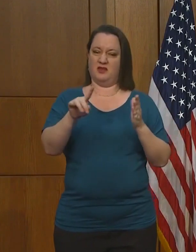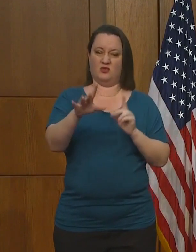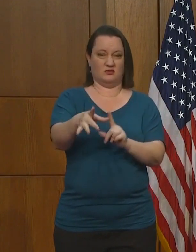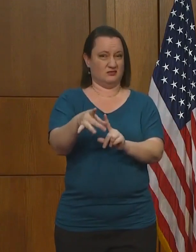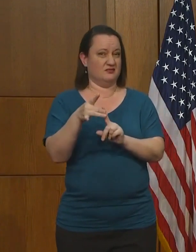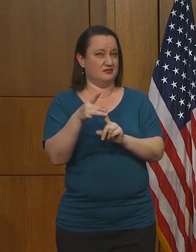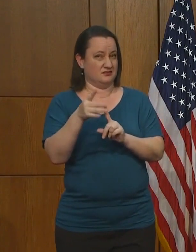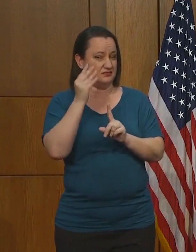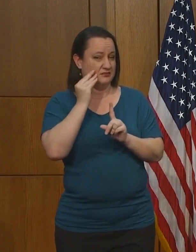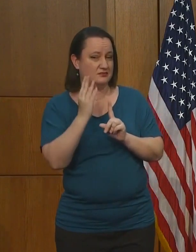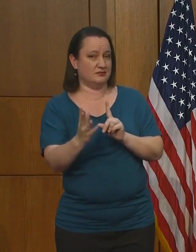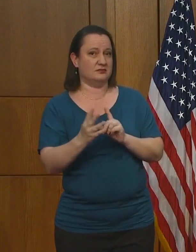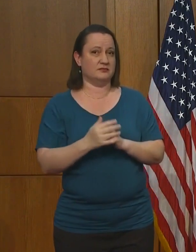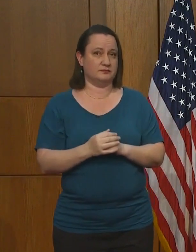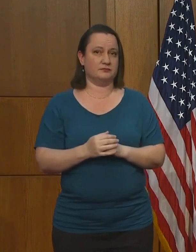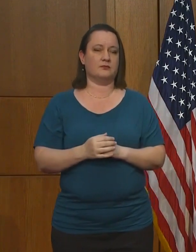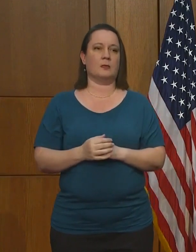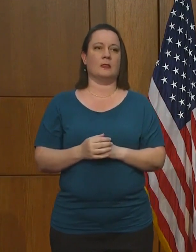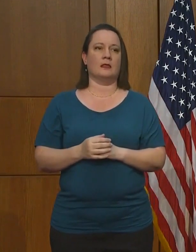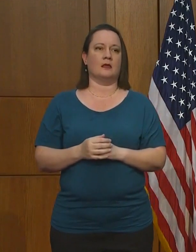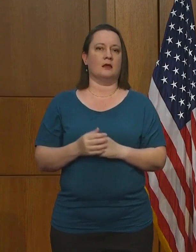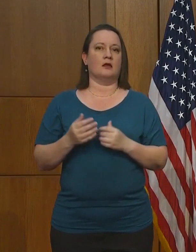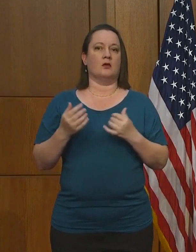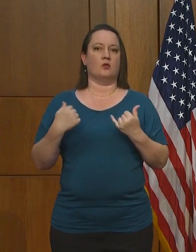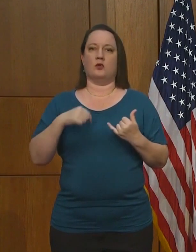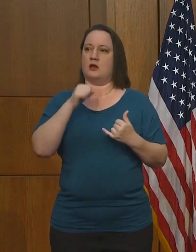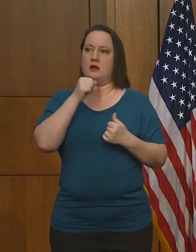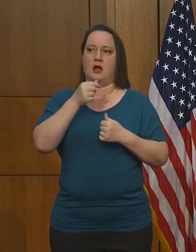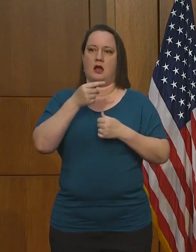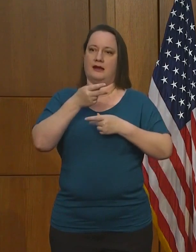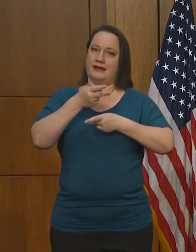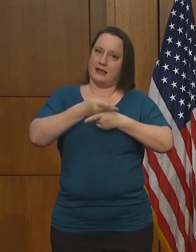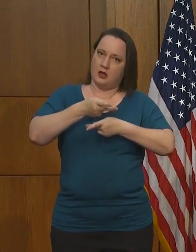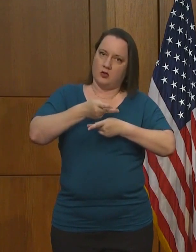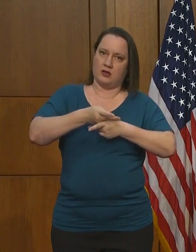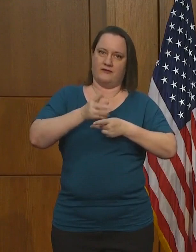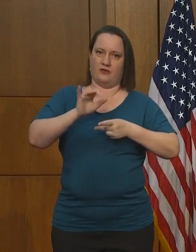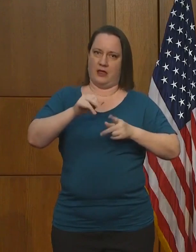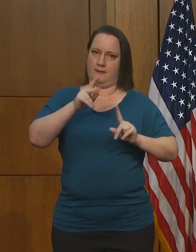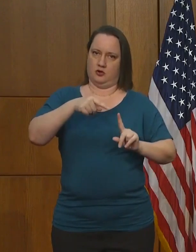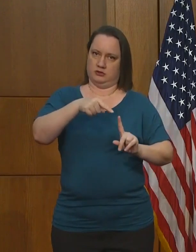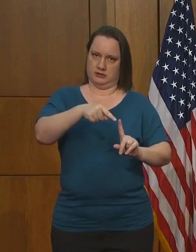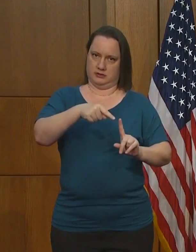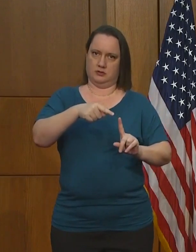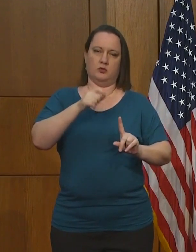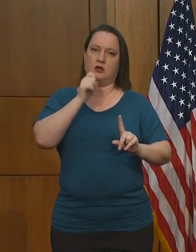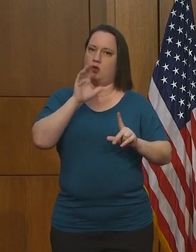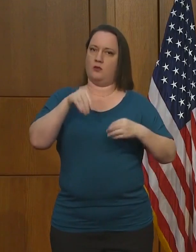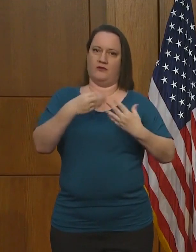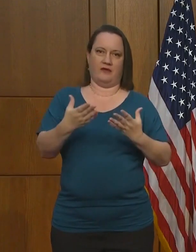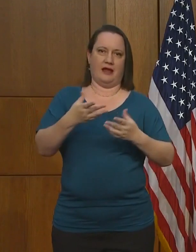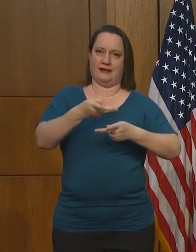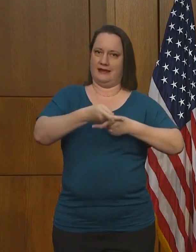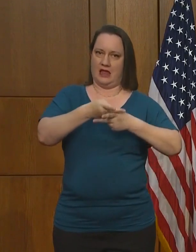POSSIBLE. IT'S BEING POSSIBLY EXPOSED TO THAT THE ILLNESS WE'RE NOT ACTUALLY TAKING CARE